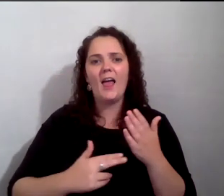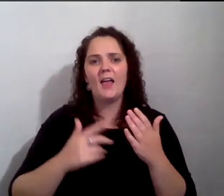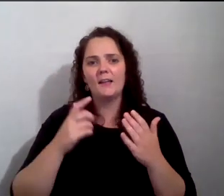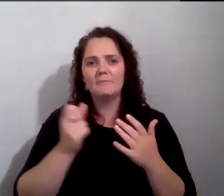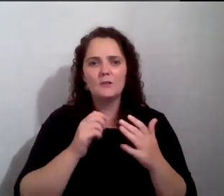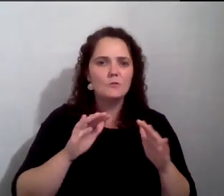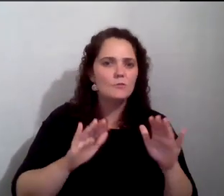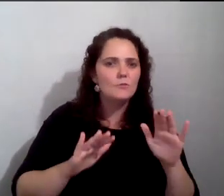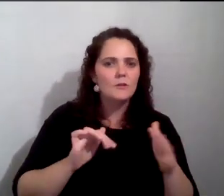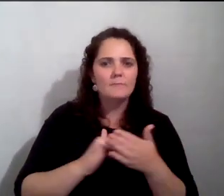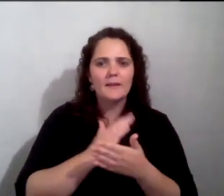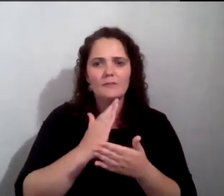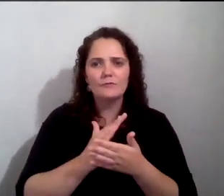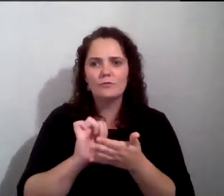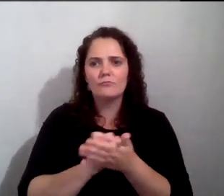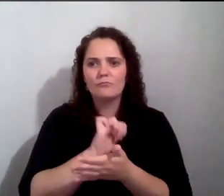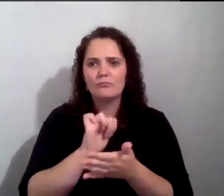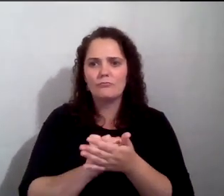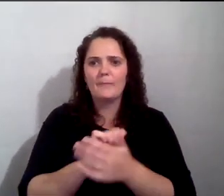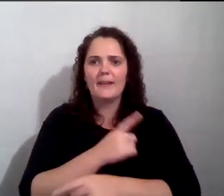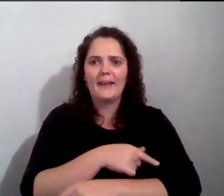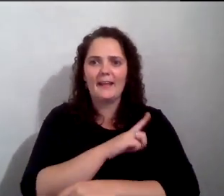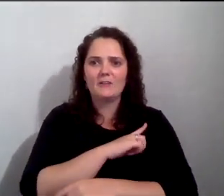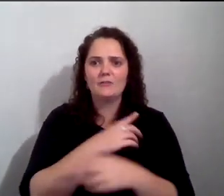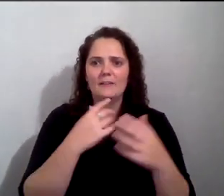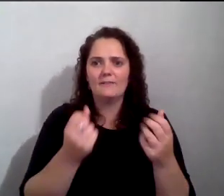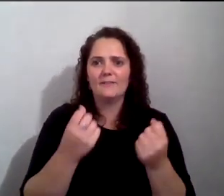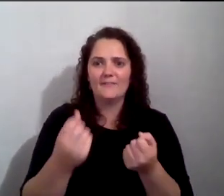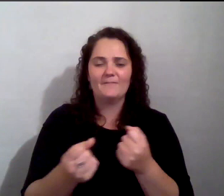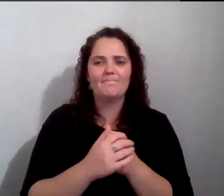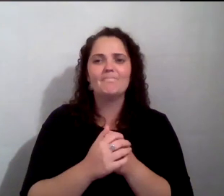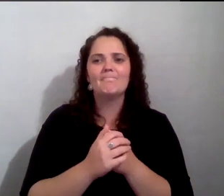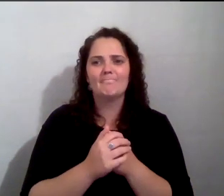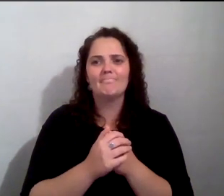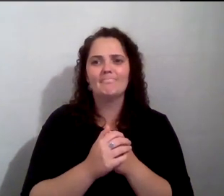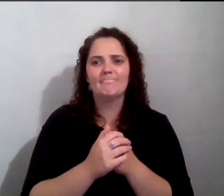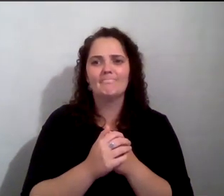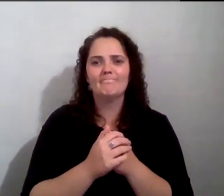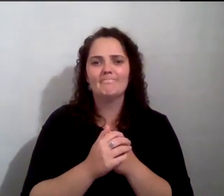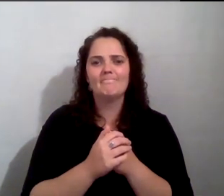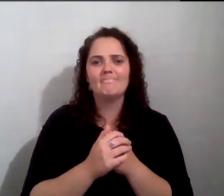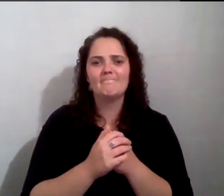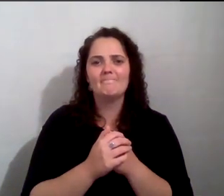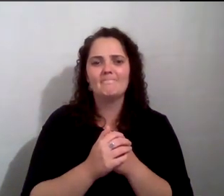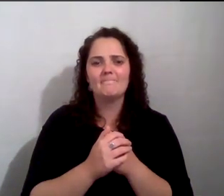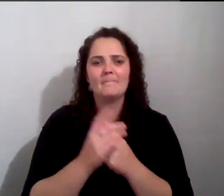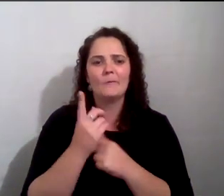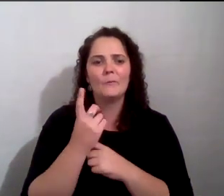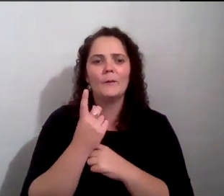painting has a finite amount of energy and you've got to be very careful to keep it circulating inside in some ways. Absolutely